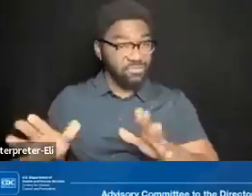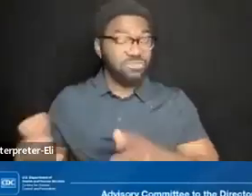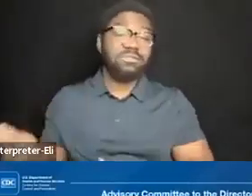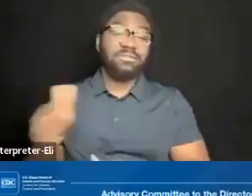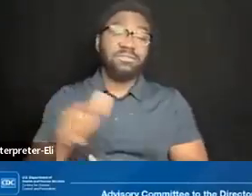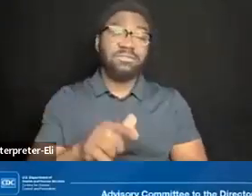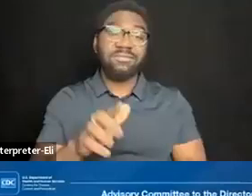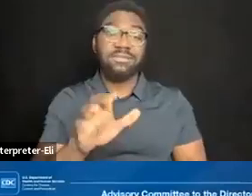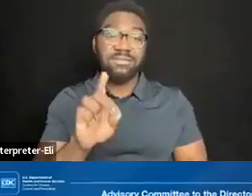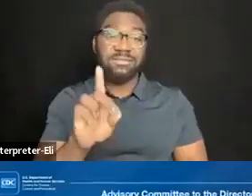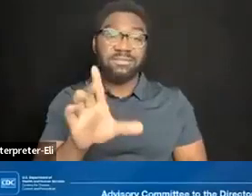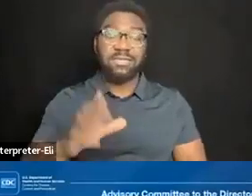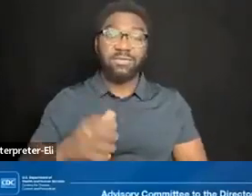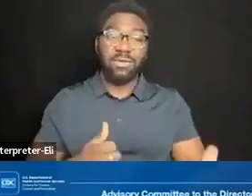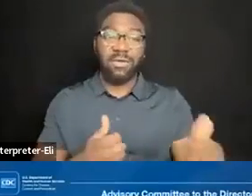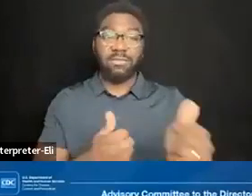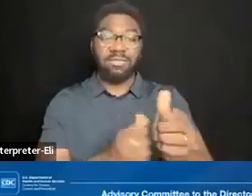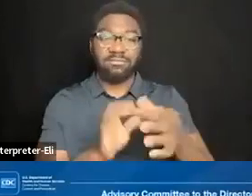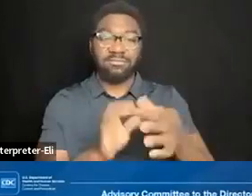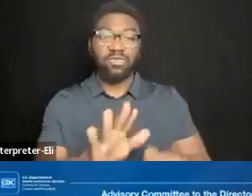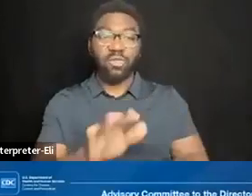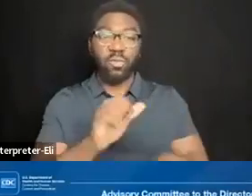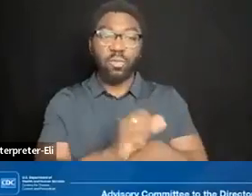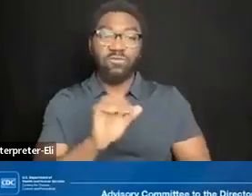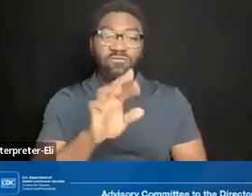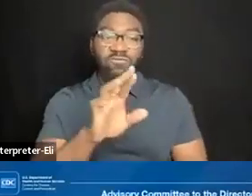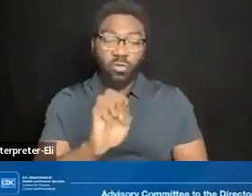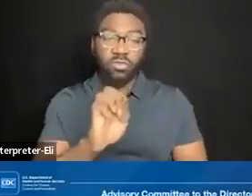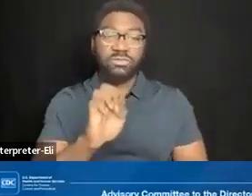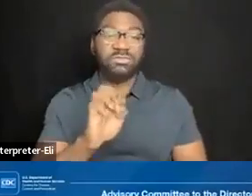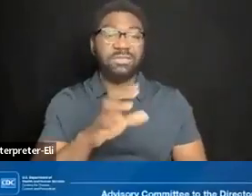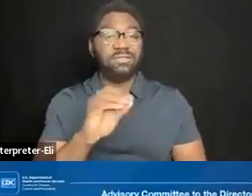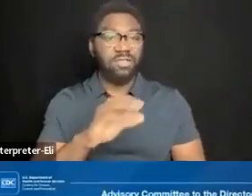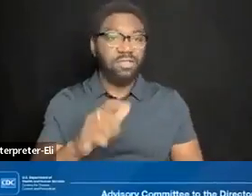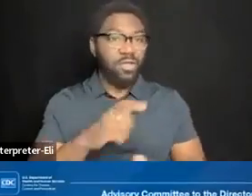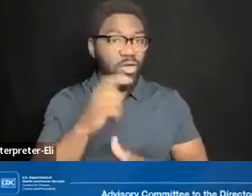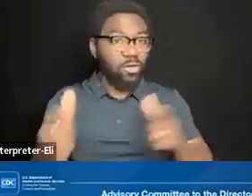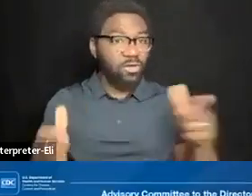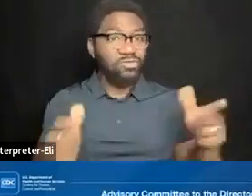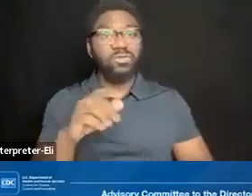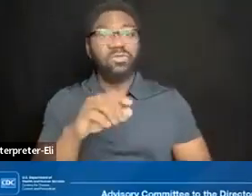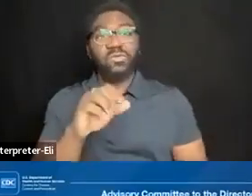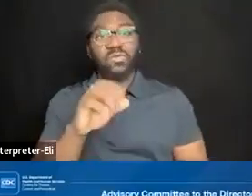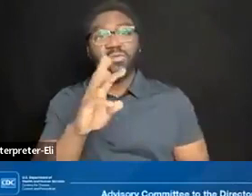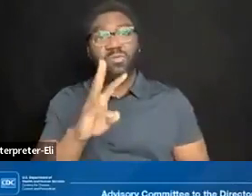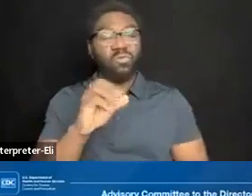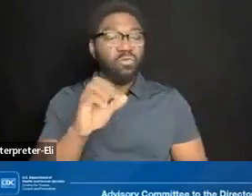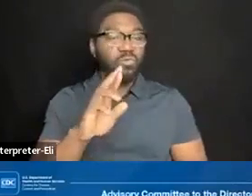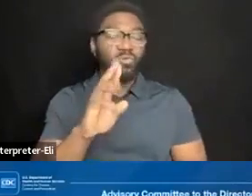including a discussion of their large workforce infrastructure grant that has just gone out to state, tribal, territorial, local health departments.